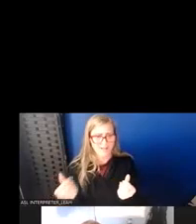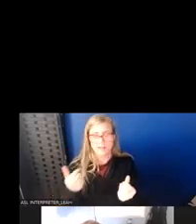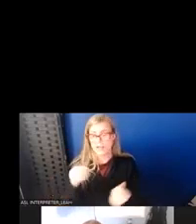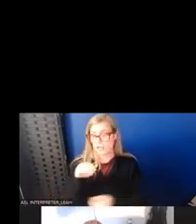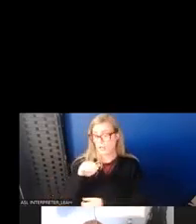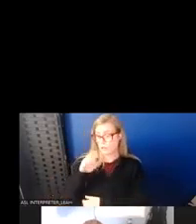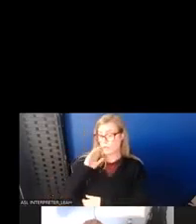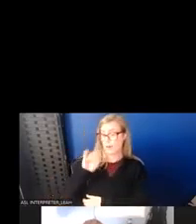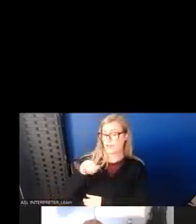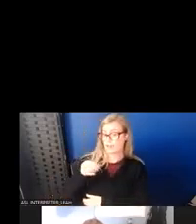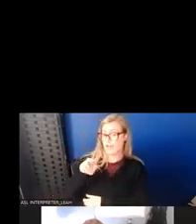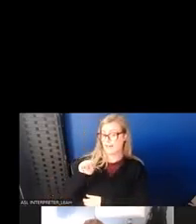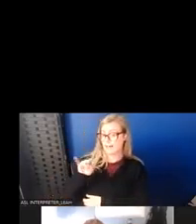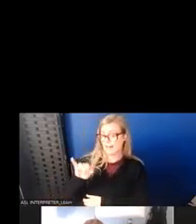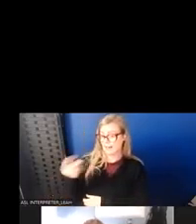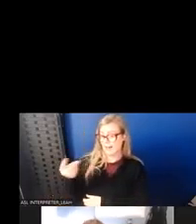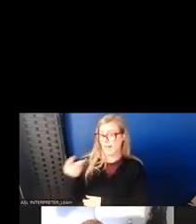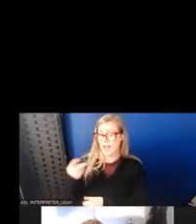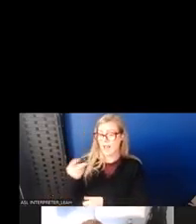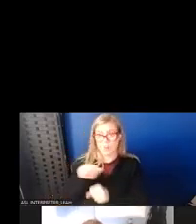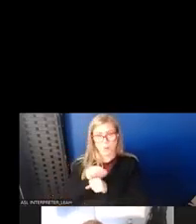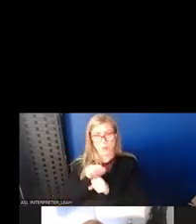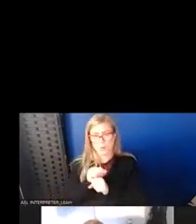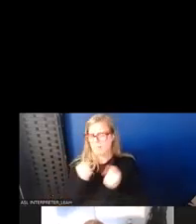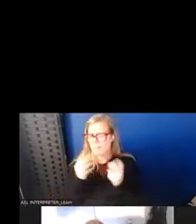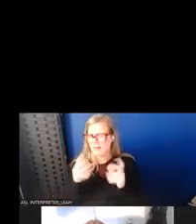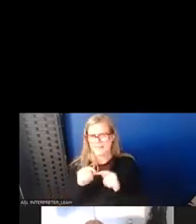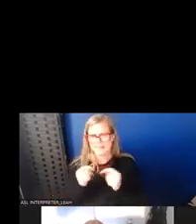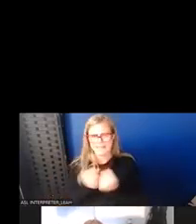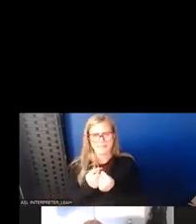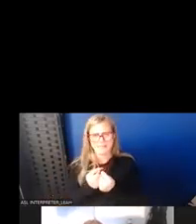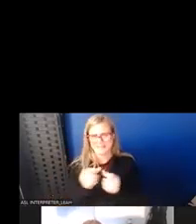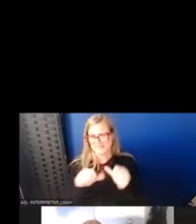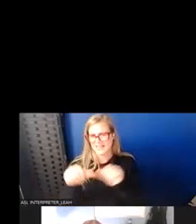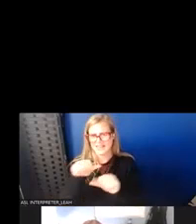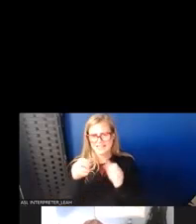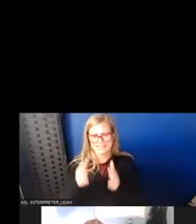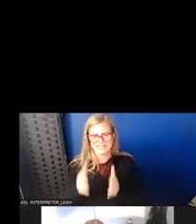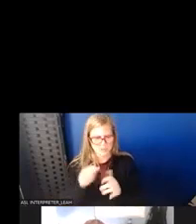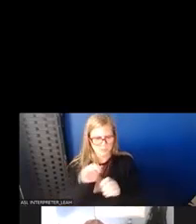scientists and we try to help them to work the best in teams as they can.